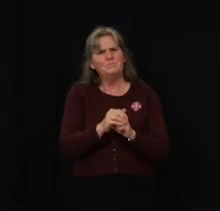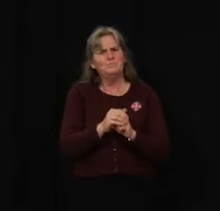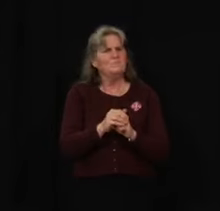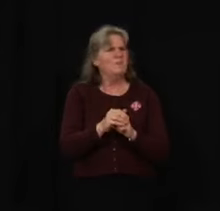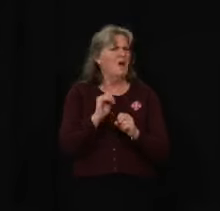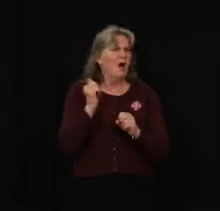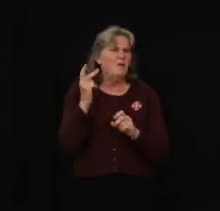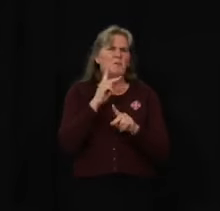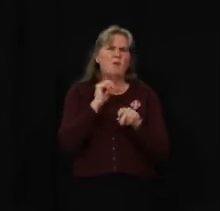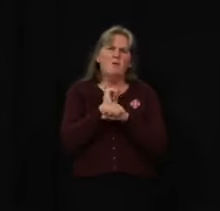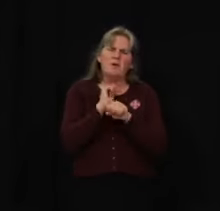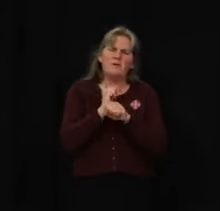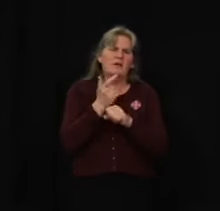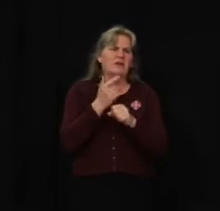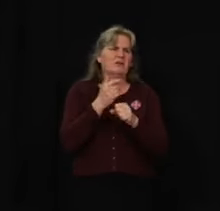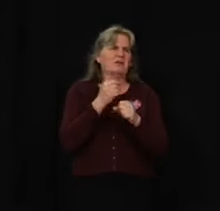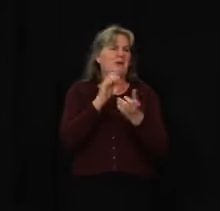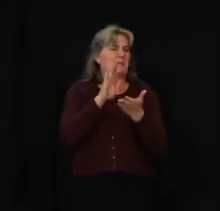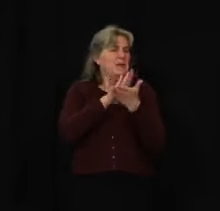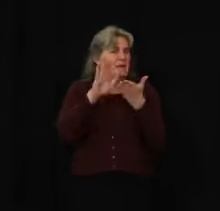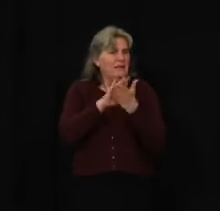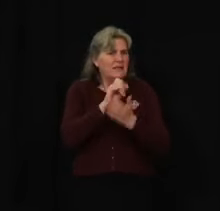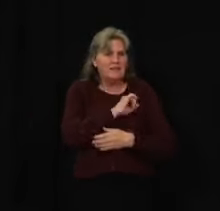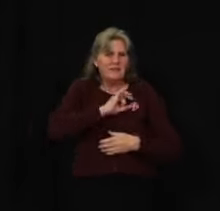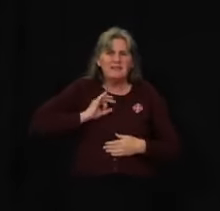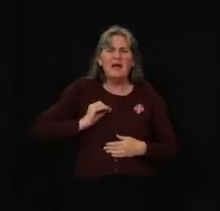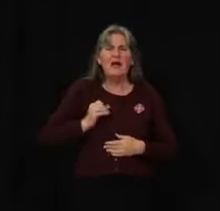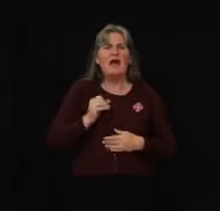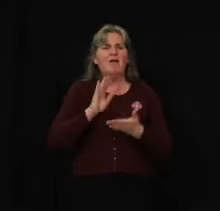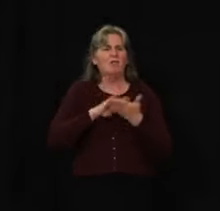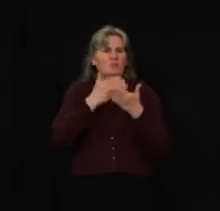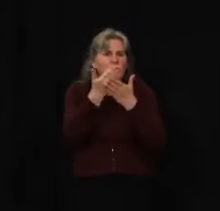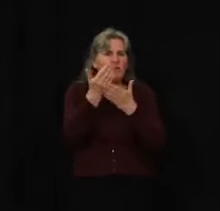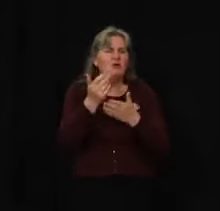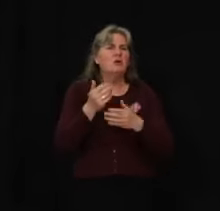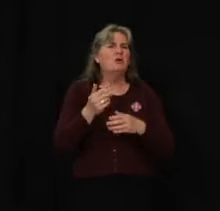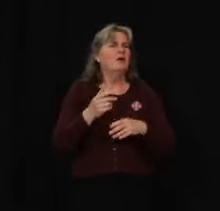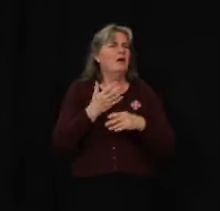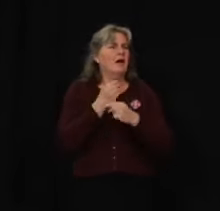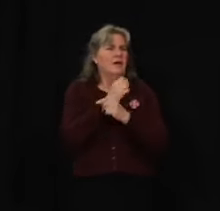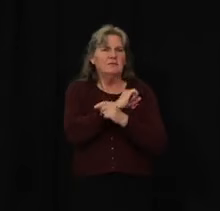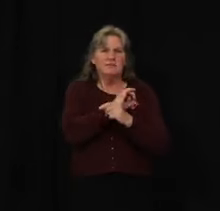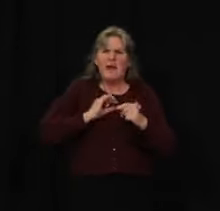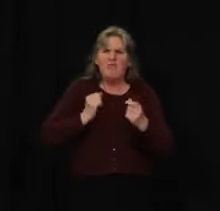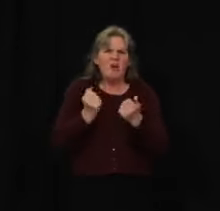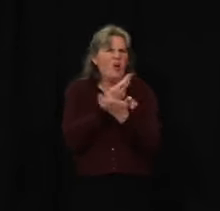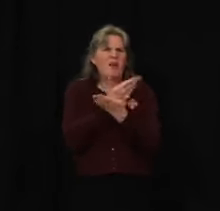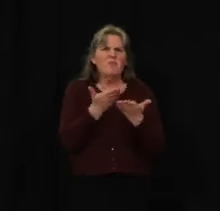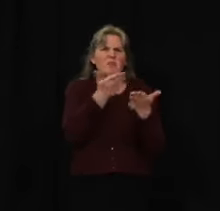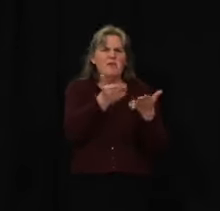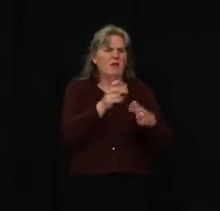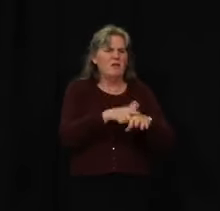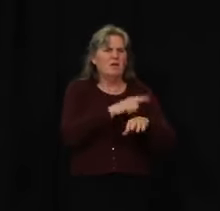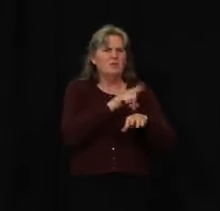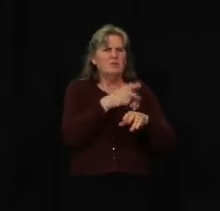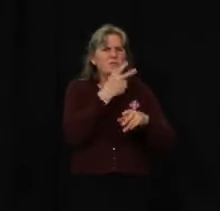We continue to improve our means to measure not just the standards needed to maintain our state status -- safe status in